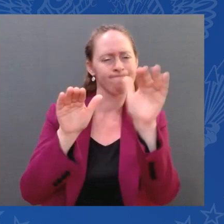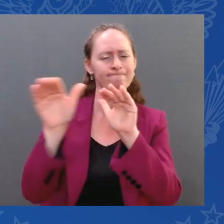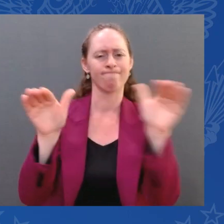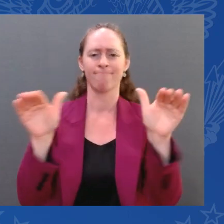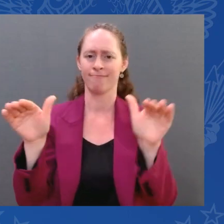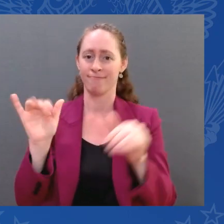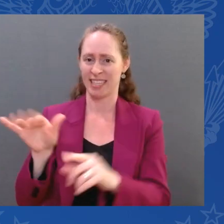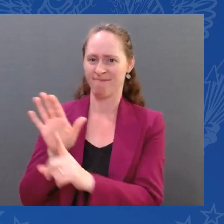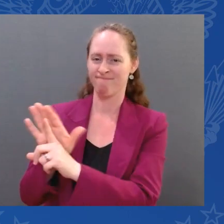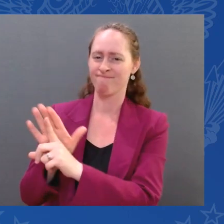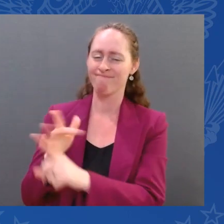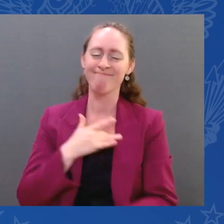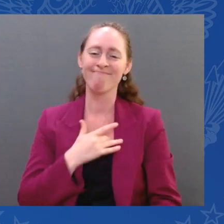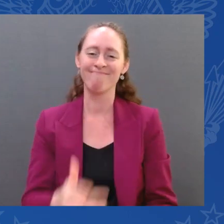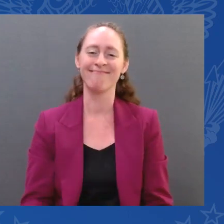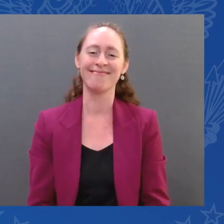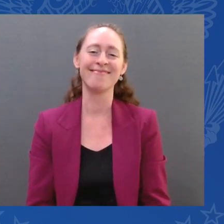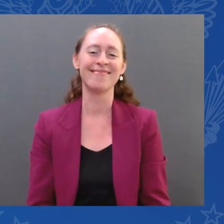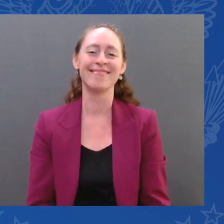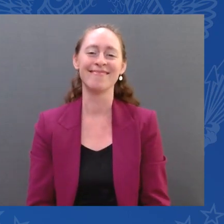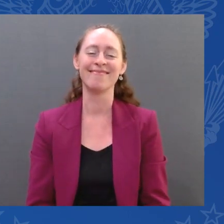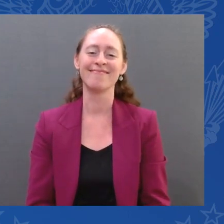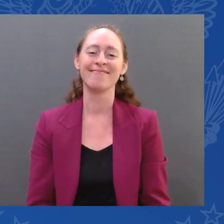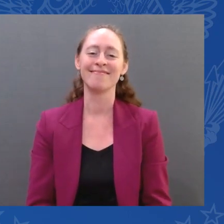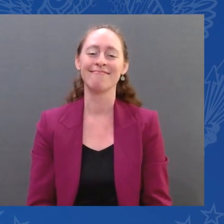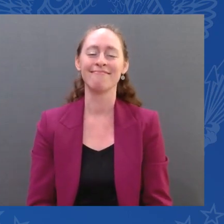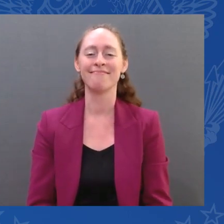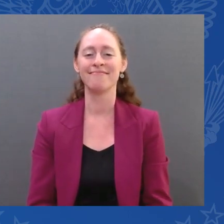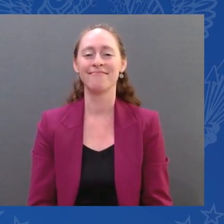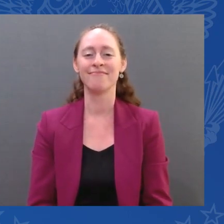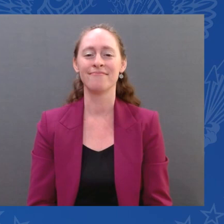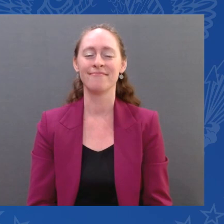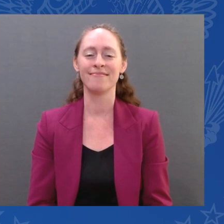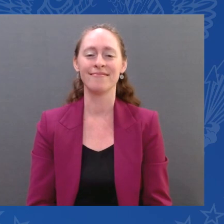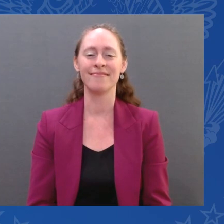Along with her incredible teammates of the United States Women's National Team.